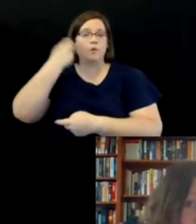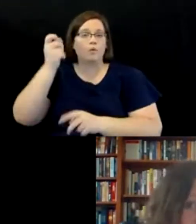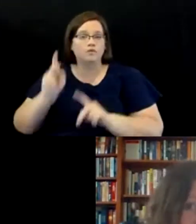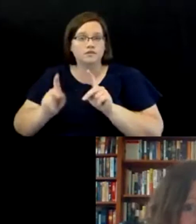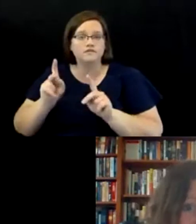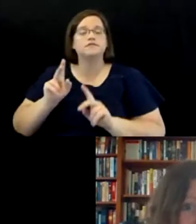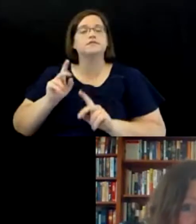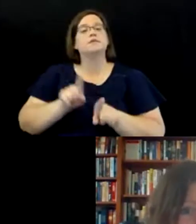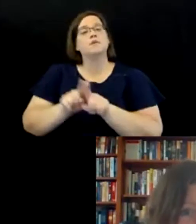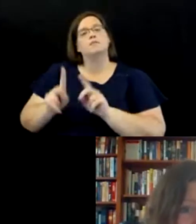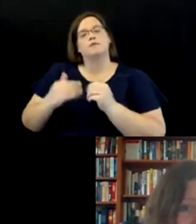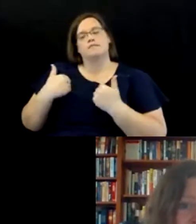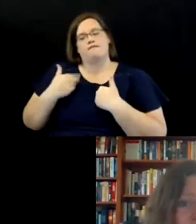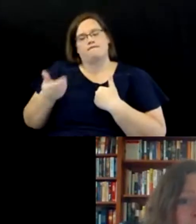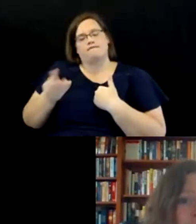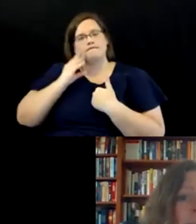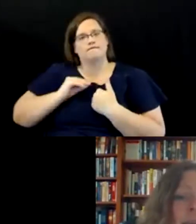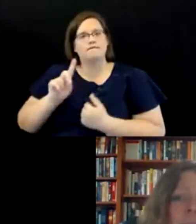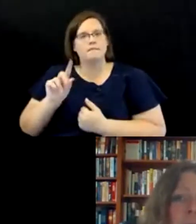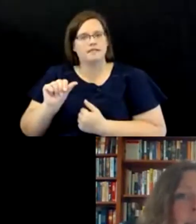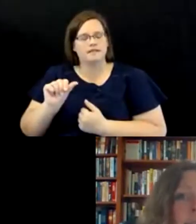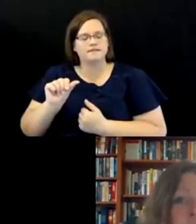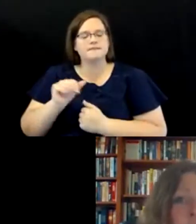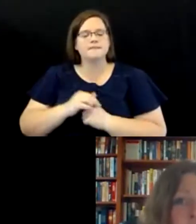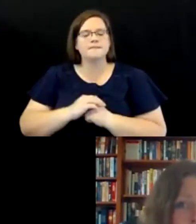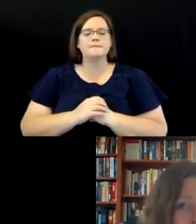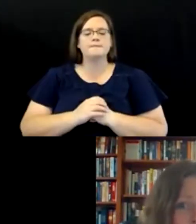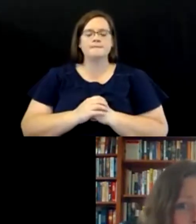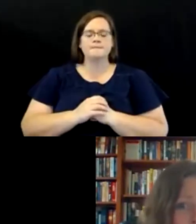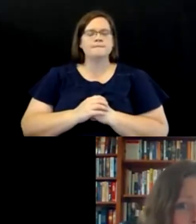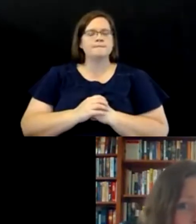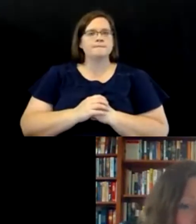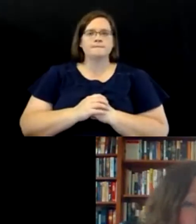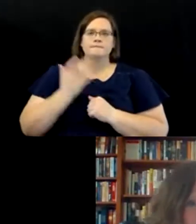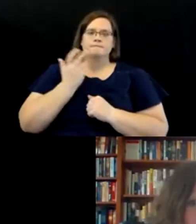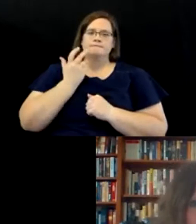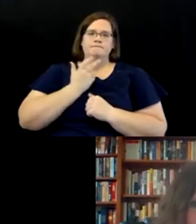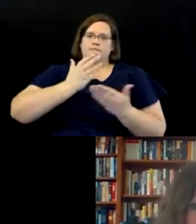disabilities. So I have really deep gratitude for the staff on team Dale,